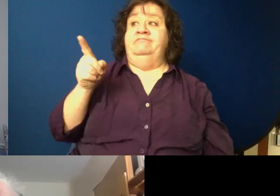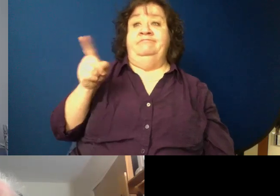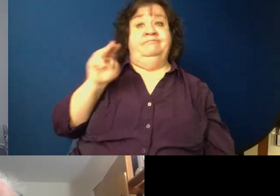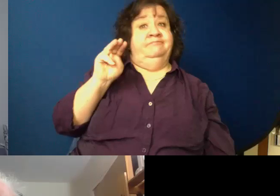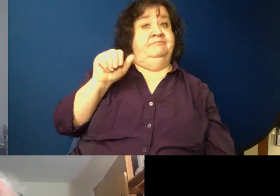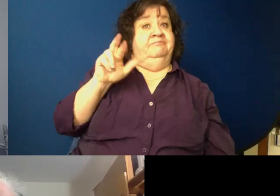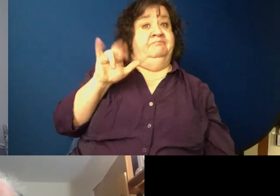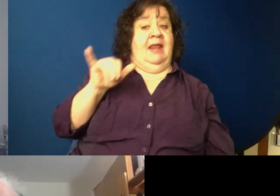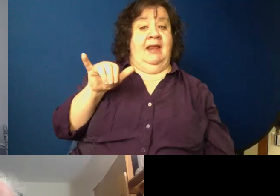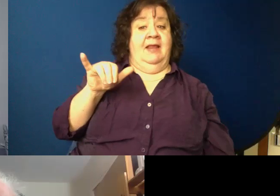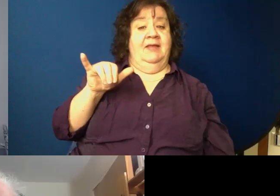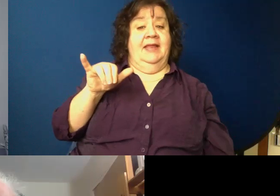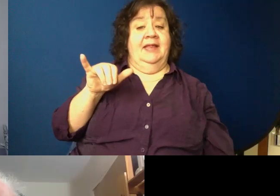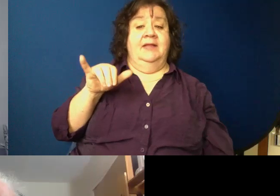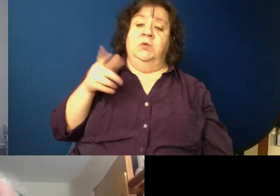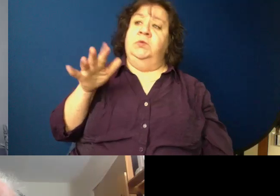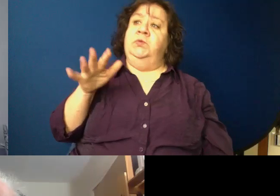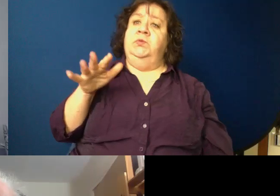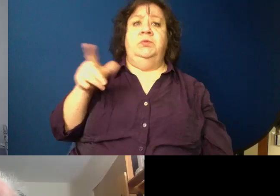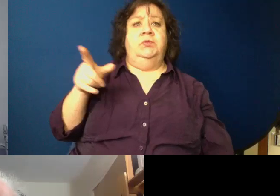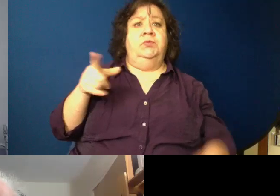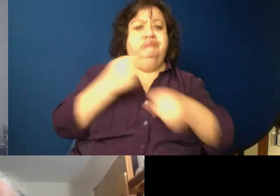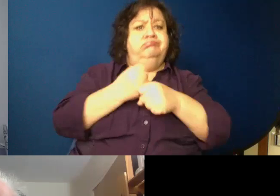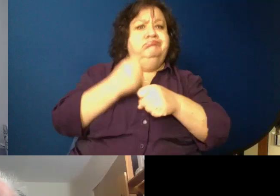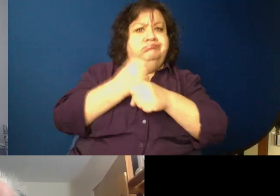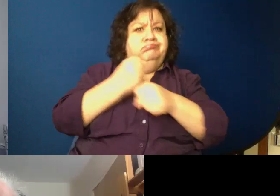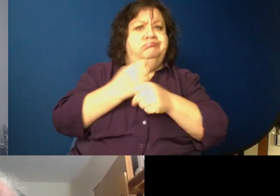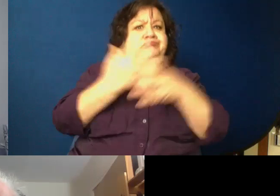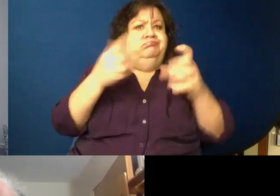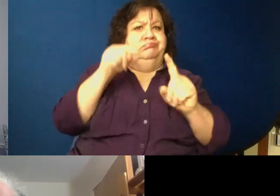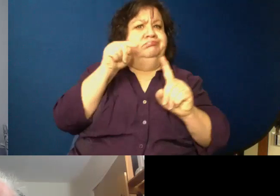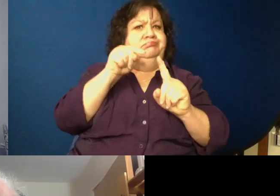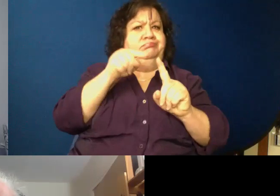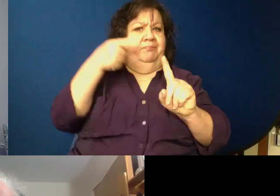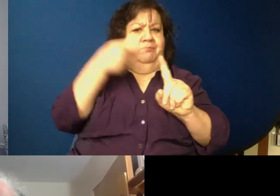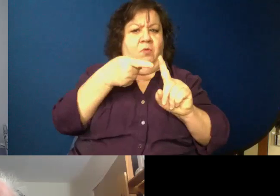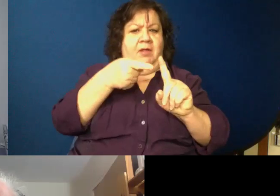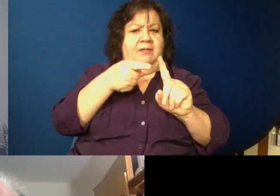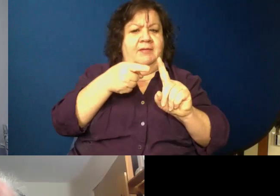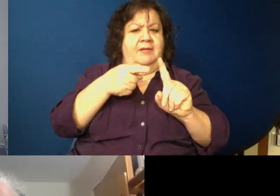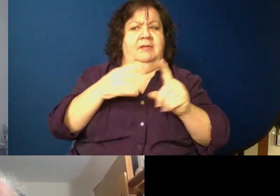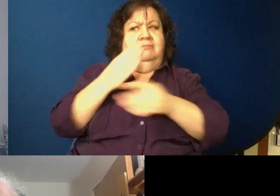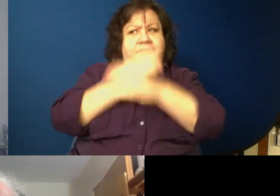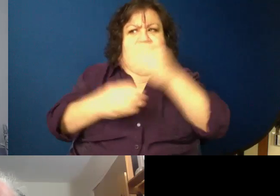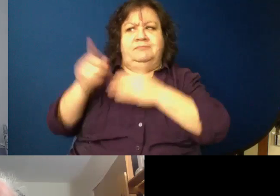of course the topic of disability inclusive climate uh climate action is quite new and we